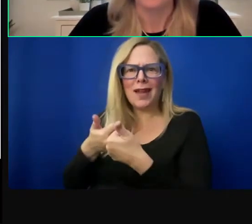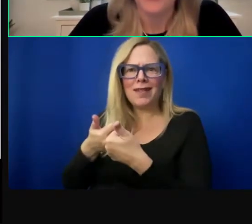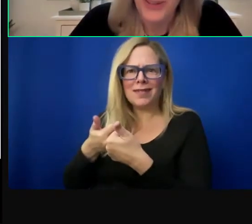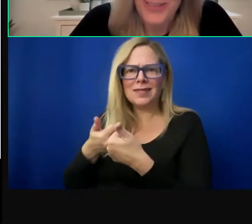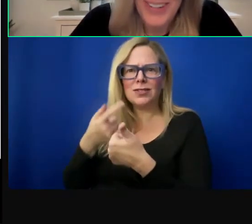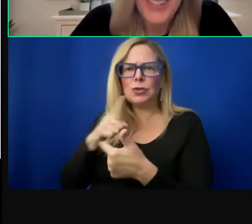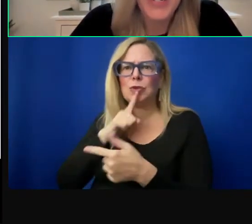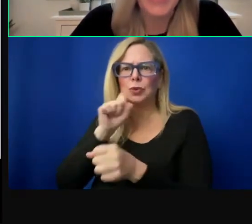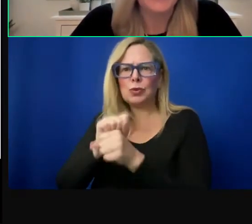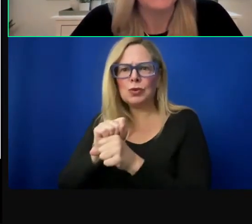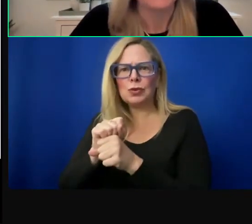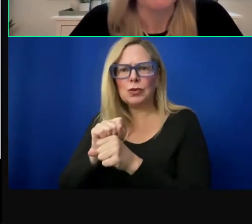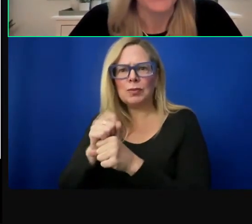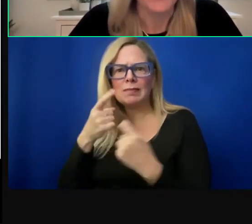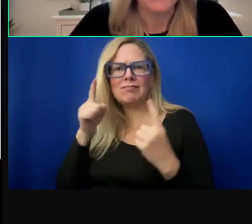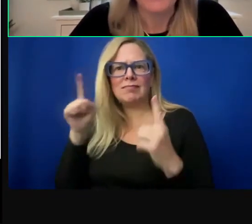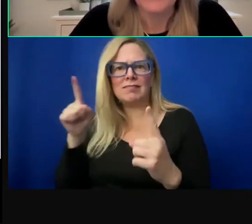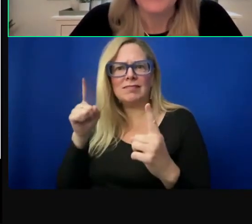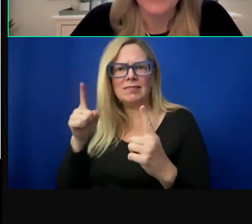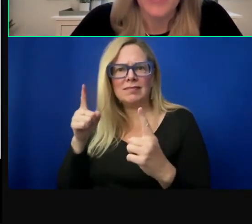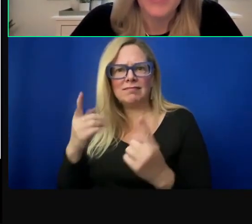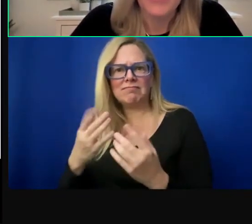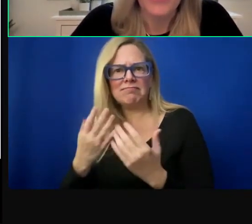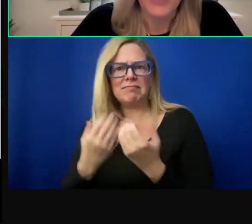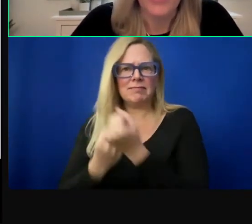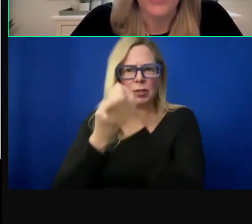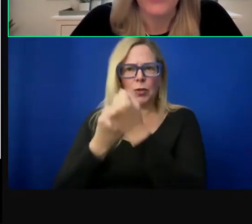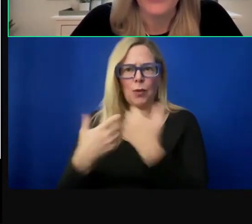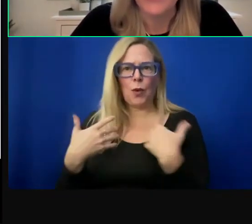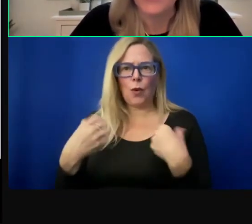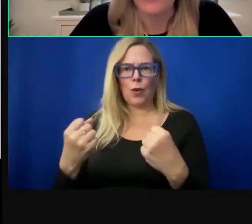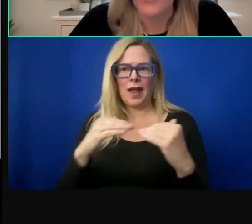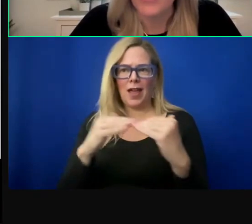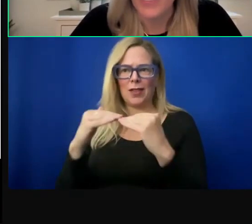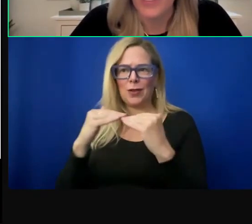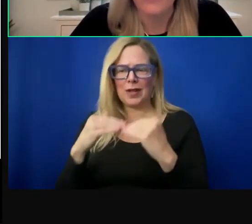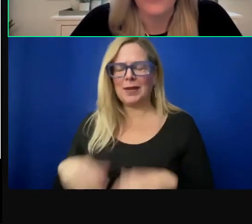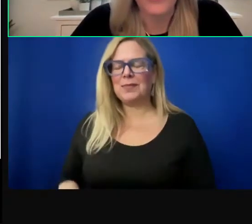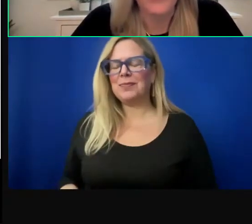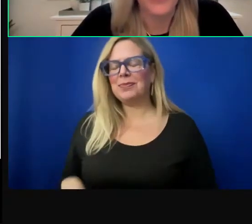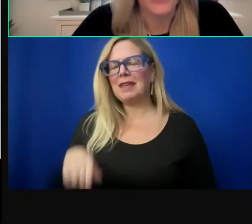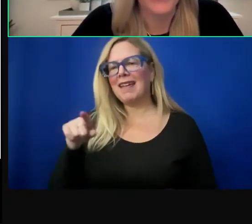all of you have now seen by the amazing Lisa Iezzoni at Harvard. This is a great slide from